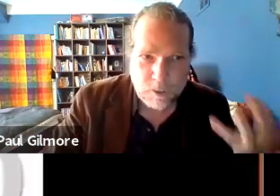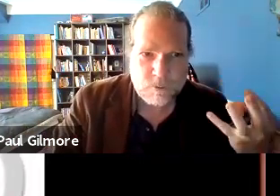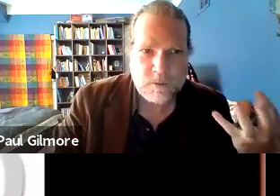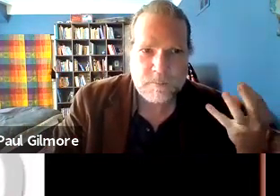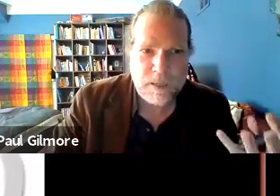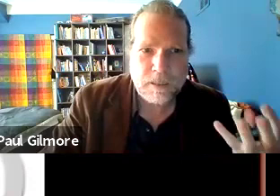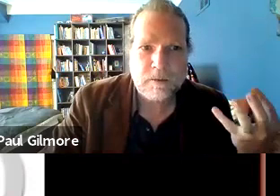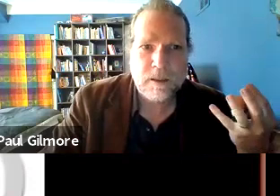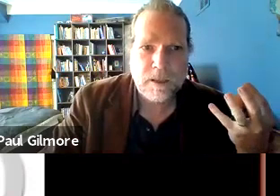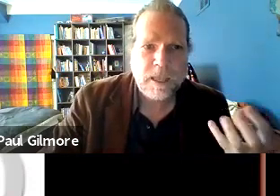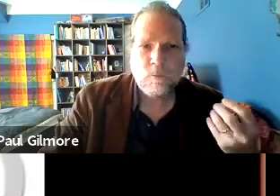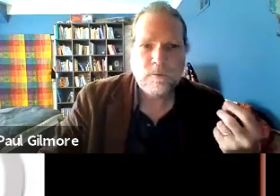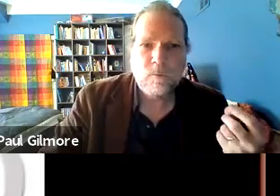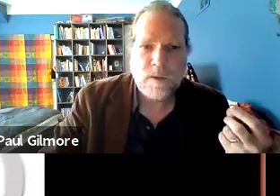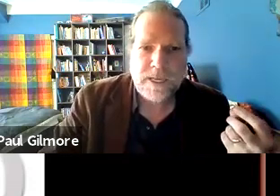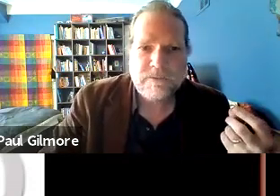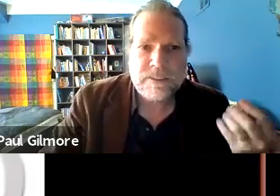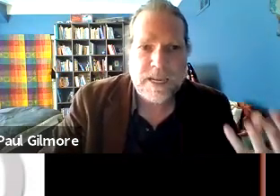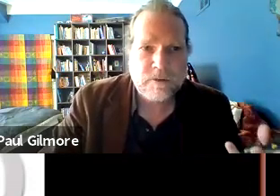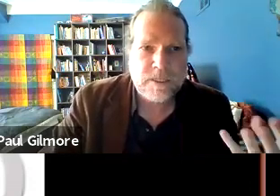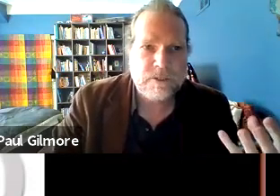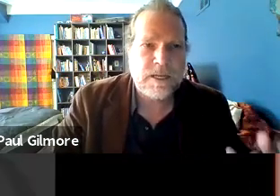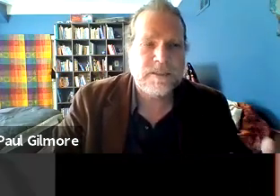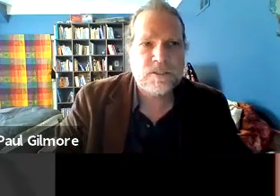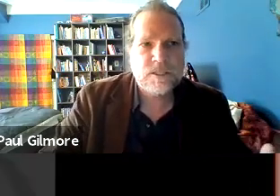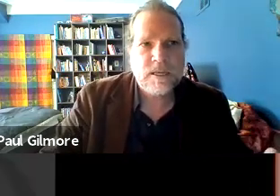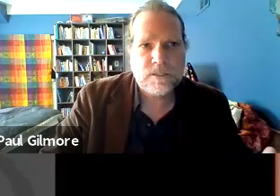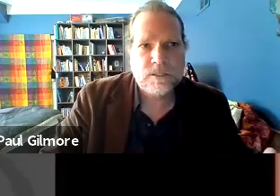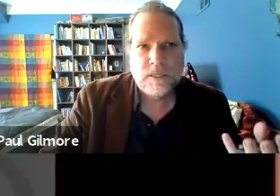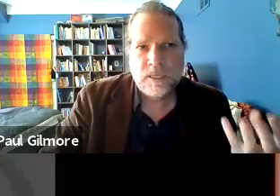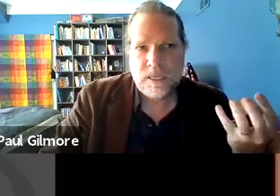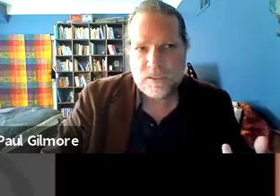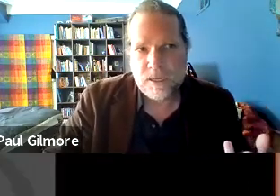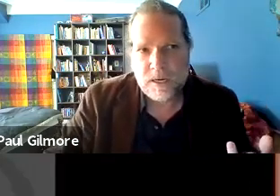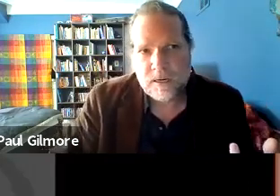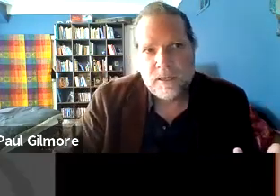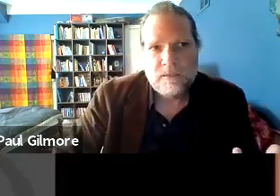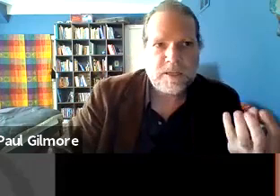cultural and political, what what kind of integrity of the United States is there that